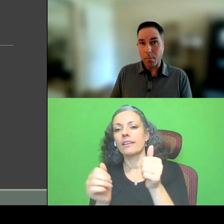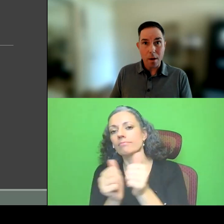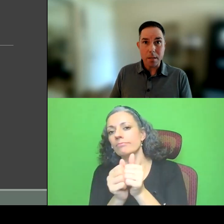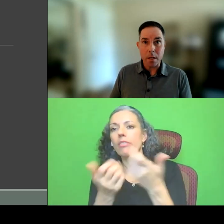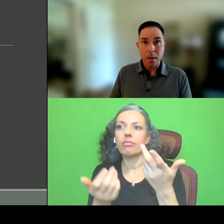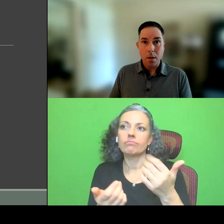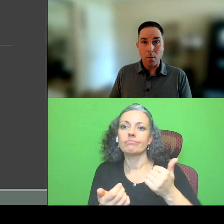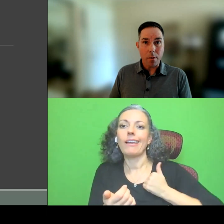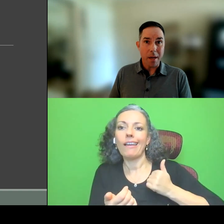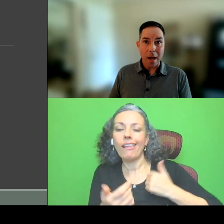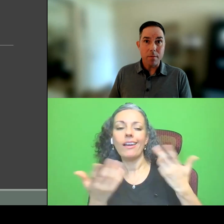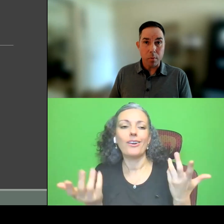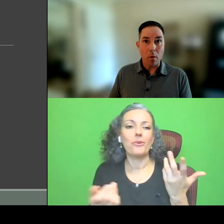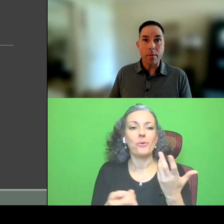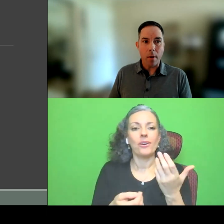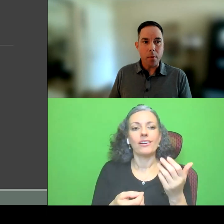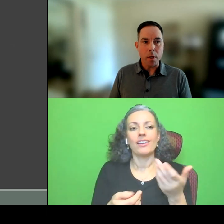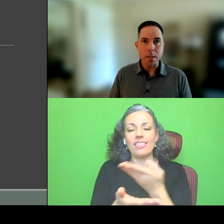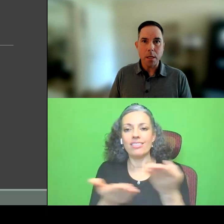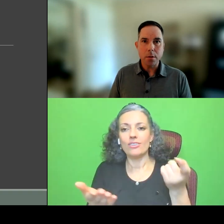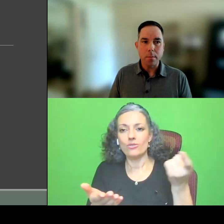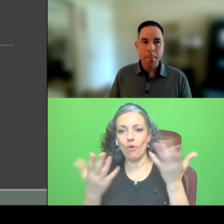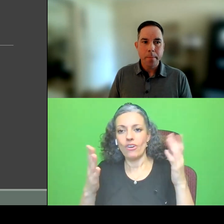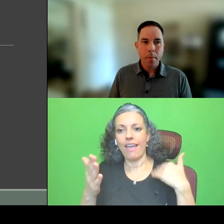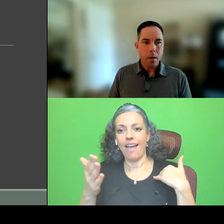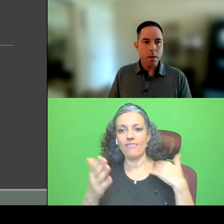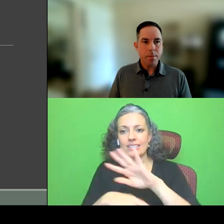products that you already have deployed throughout the organization.